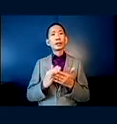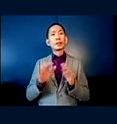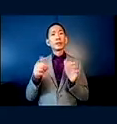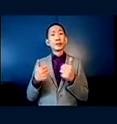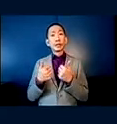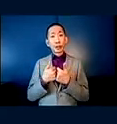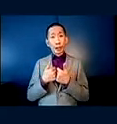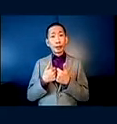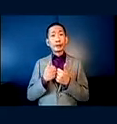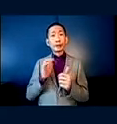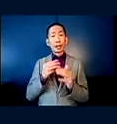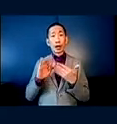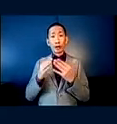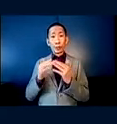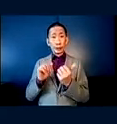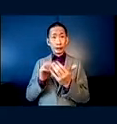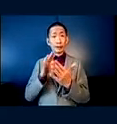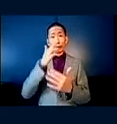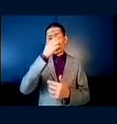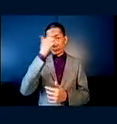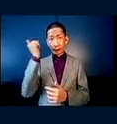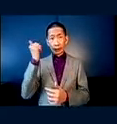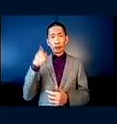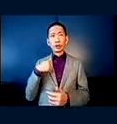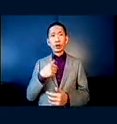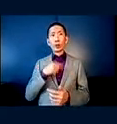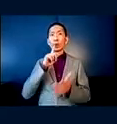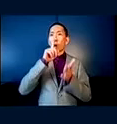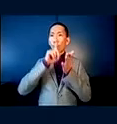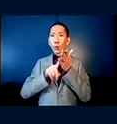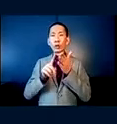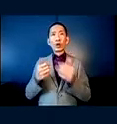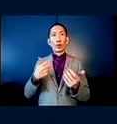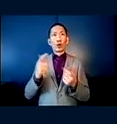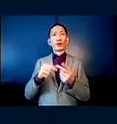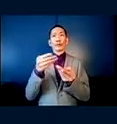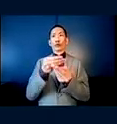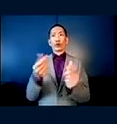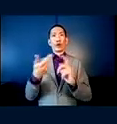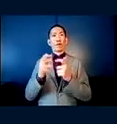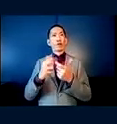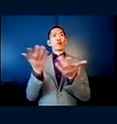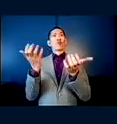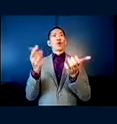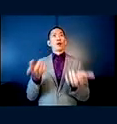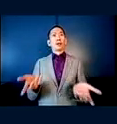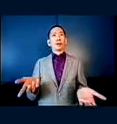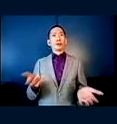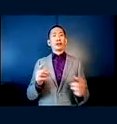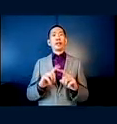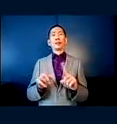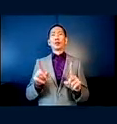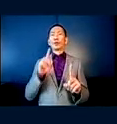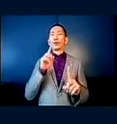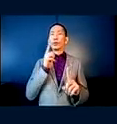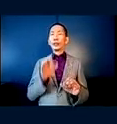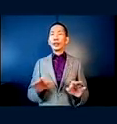FOCUS ON SOME OF THE CHALLENGES THAT OUR COMMUNITIES FACE BECAUSE WE'RE RESEARCHERS AND WANT TO SOLVE PROBLEMS.